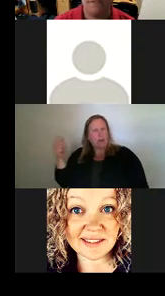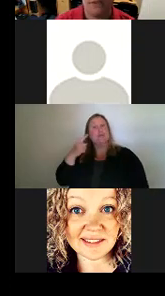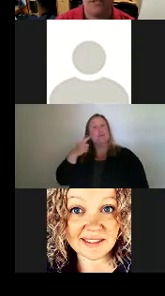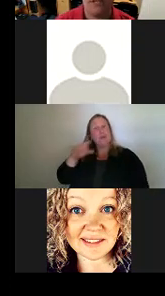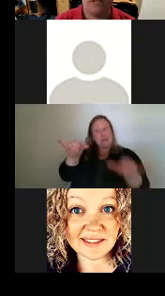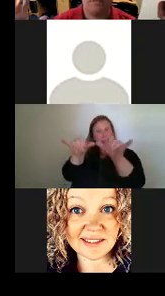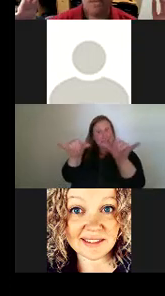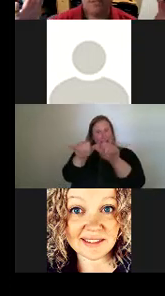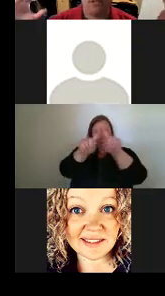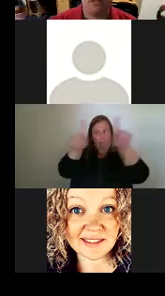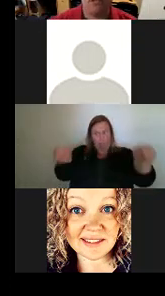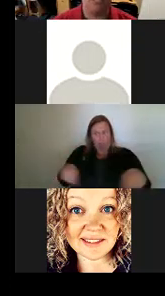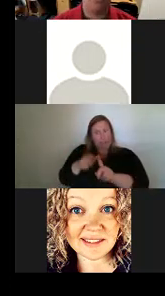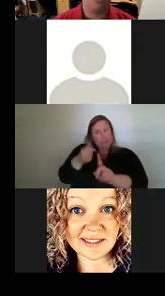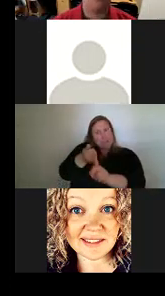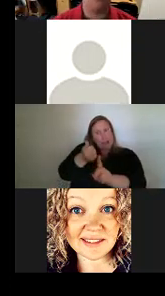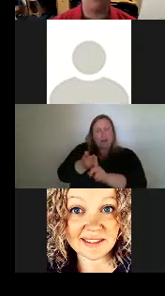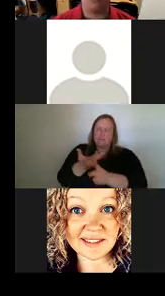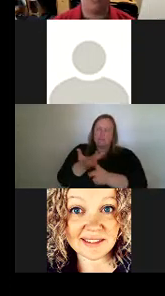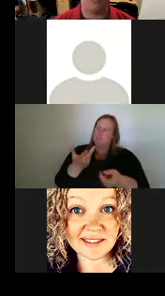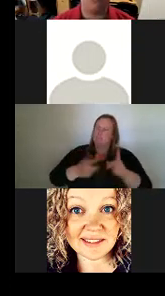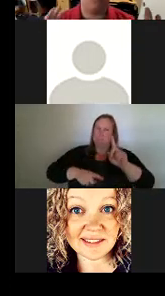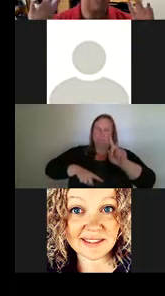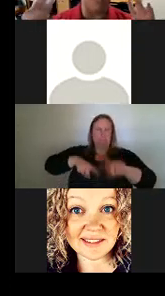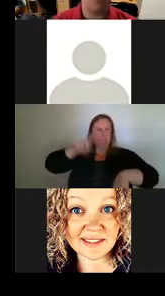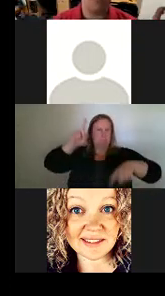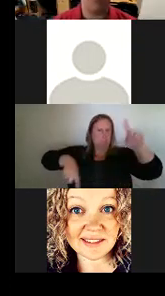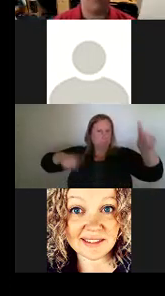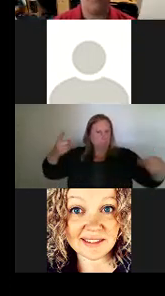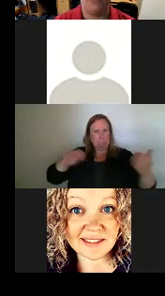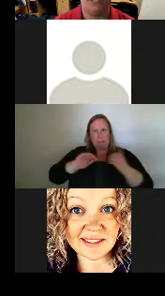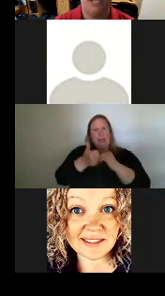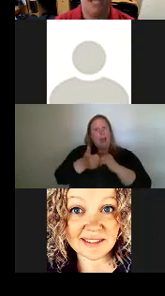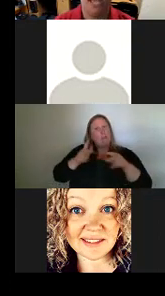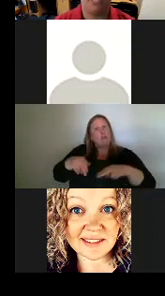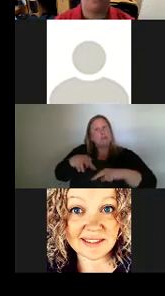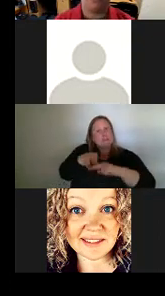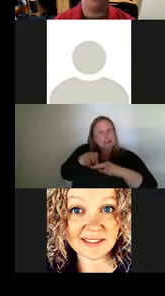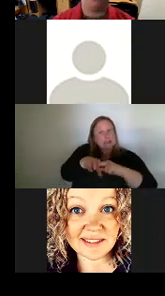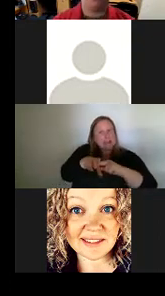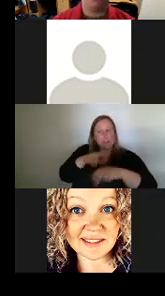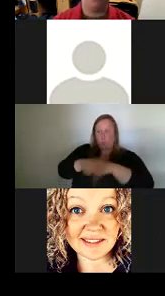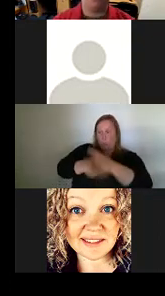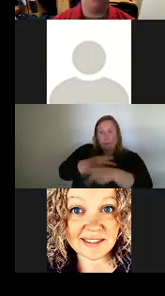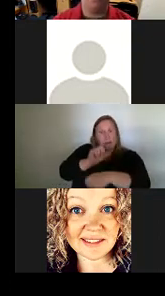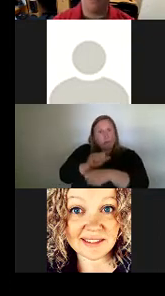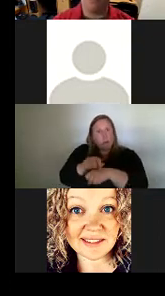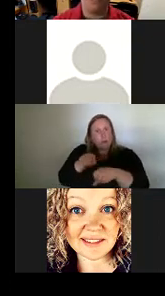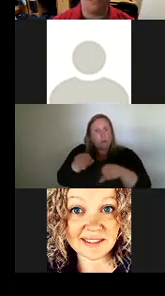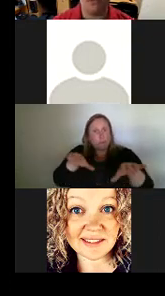VARY BASED ON HOW THEY ARE SITTING, WHAT TYPE OF WORK THEY ARE DOING, AND, YOU KNOW, THE BEST THING TO DO IS GET IN